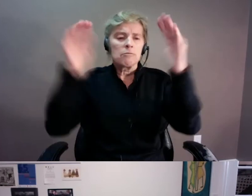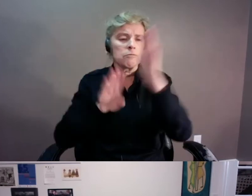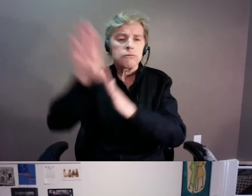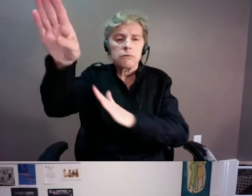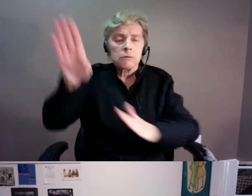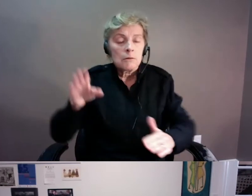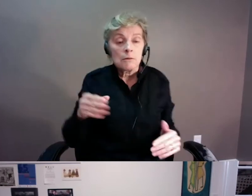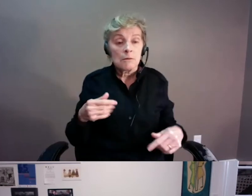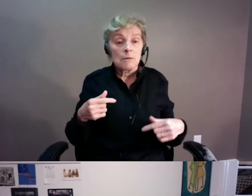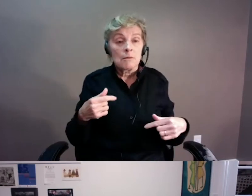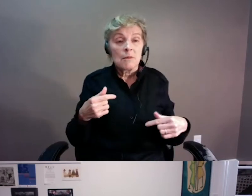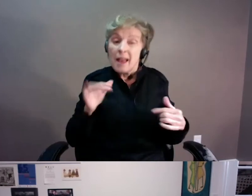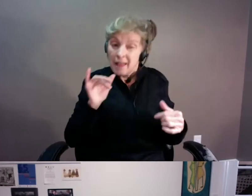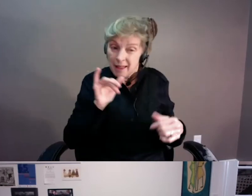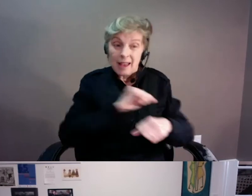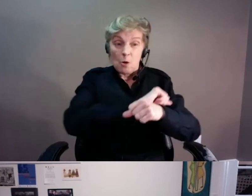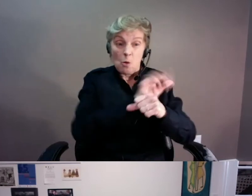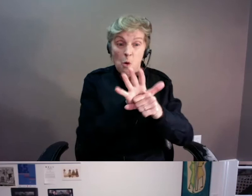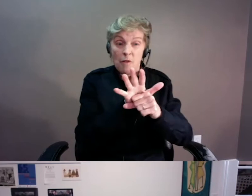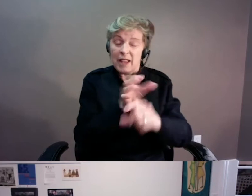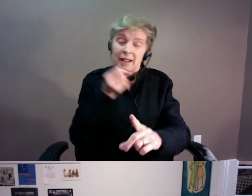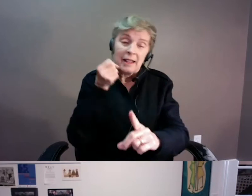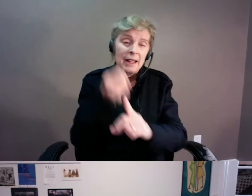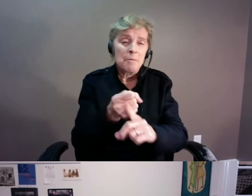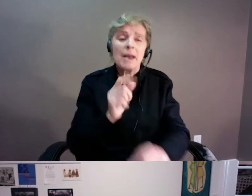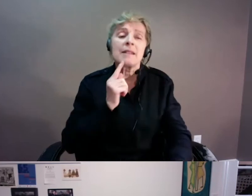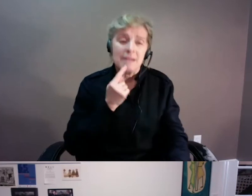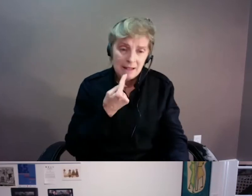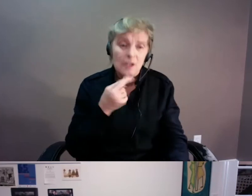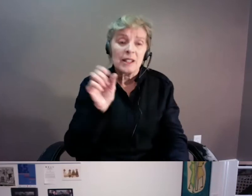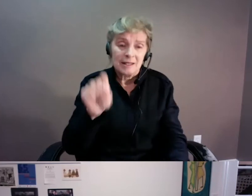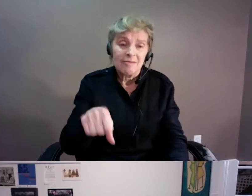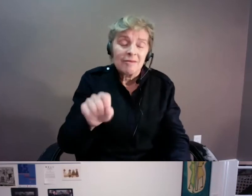because this impact is that serious and this opportunity is also that great,